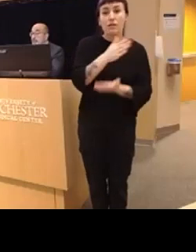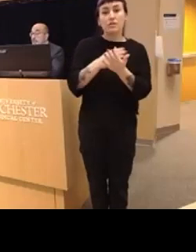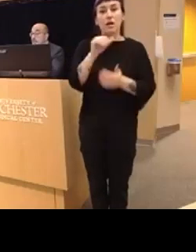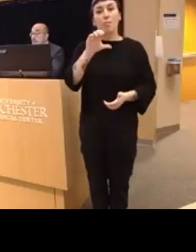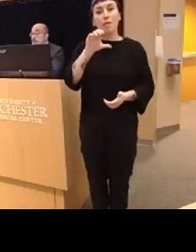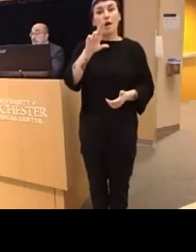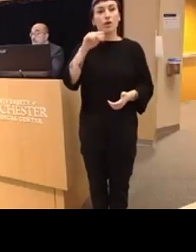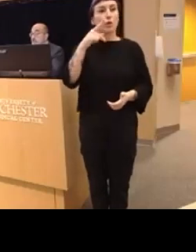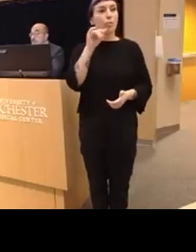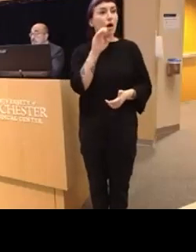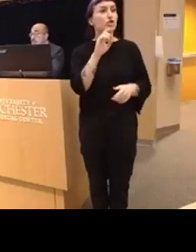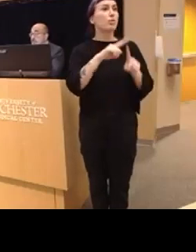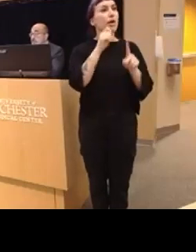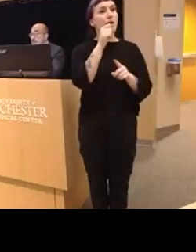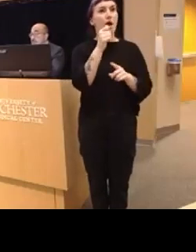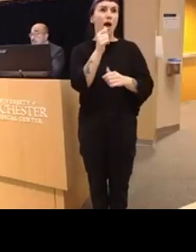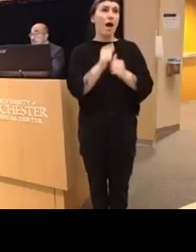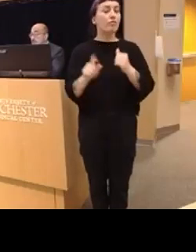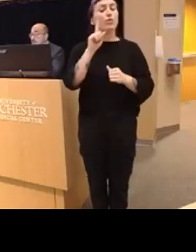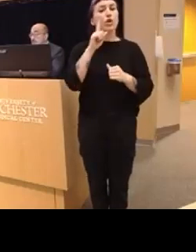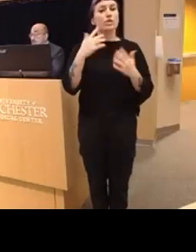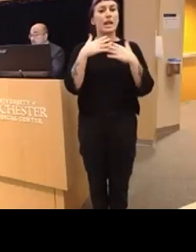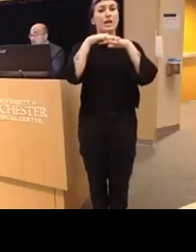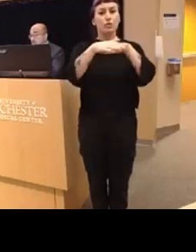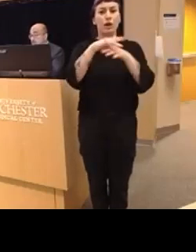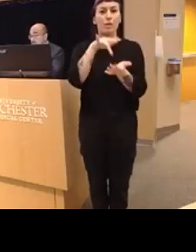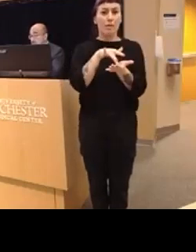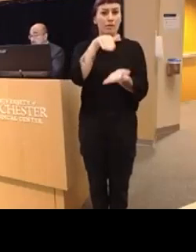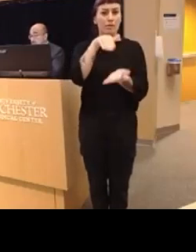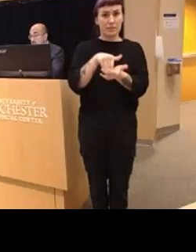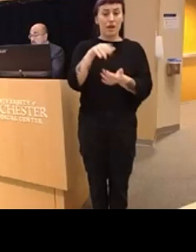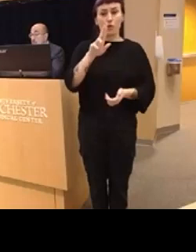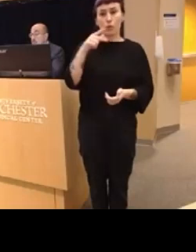everywhere so there is an integrated medicine center that's part of UPMC we send people to so